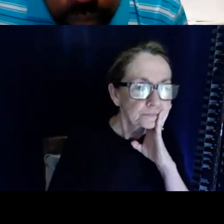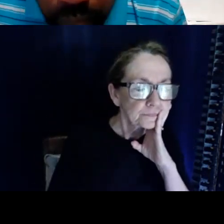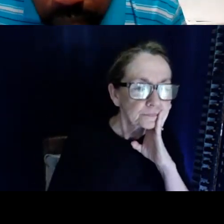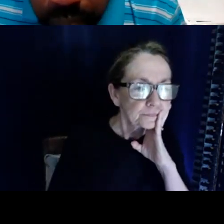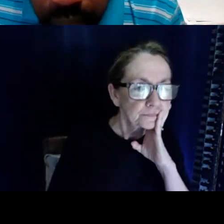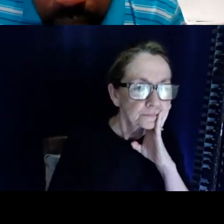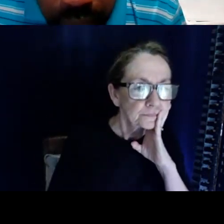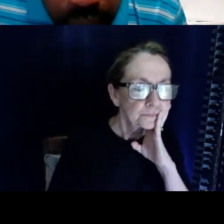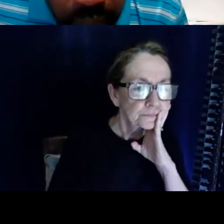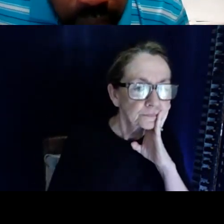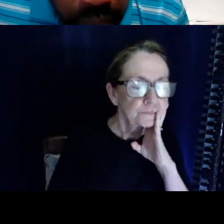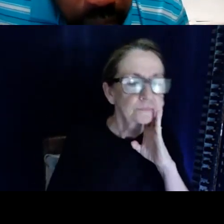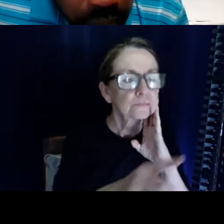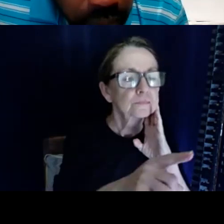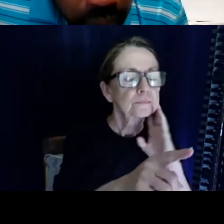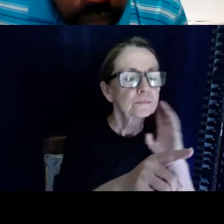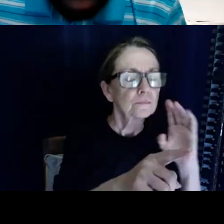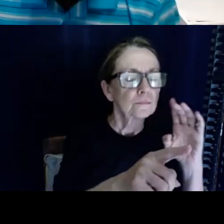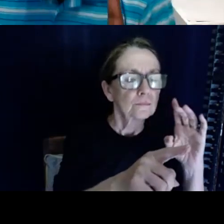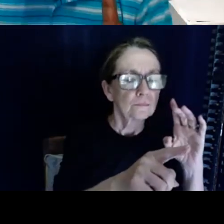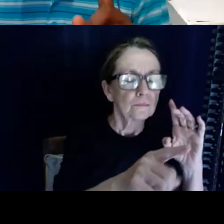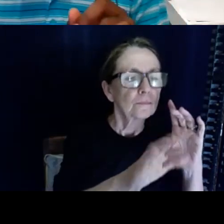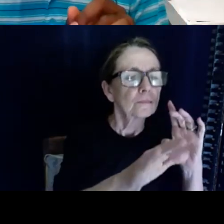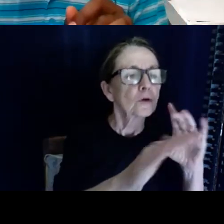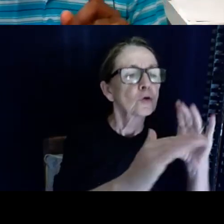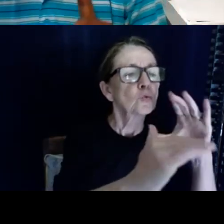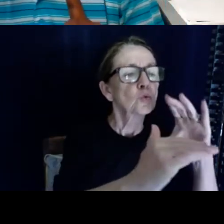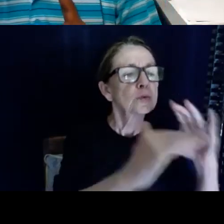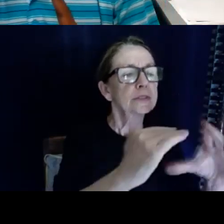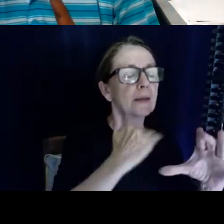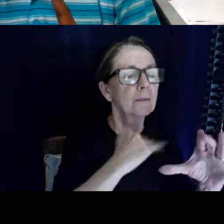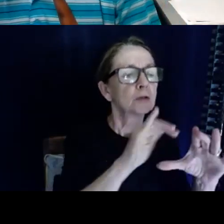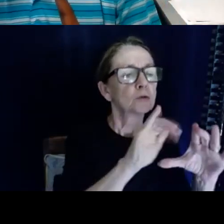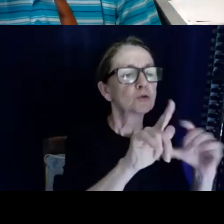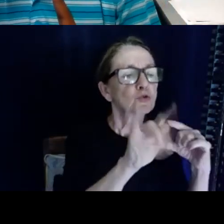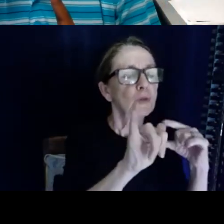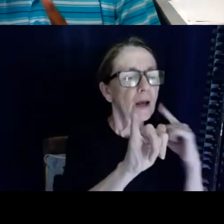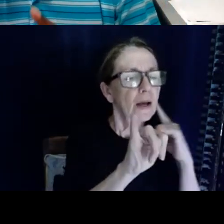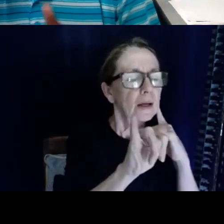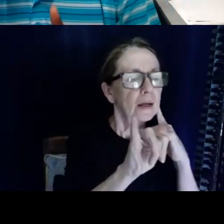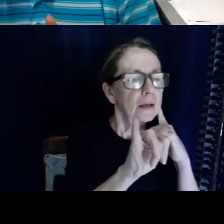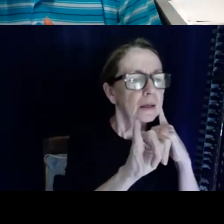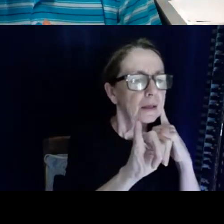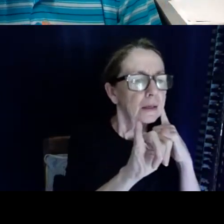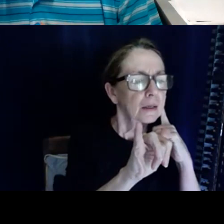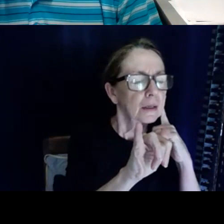I'M GOING TO OPEN THAT UP. UP.